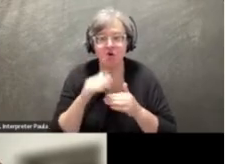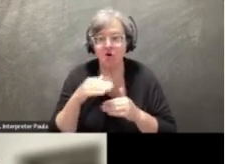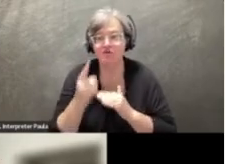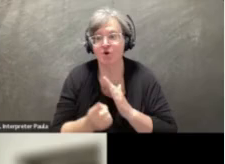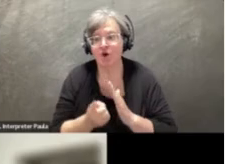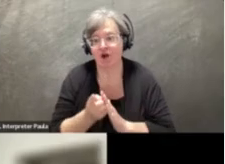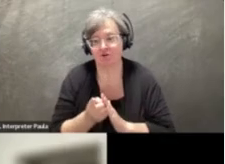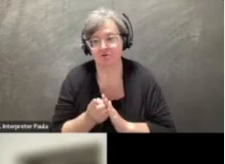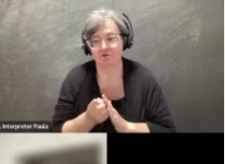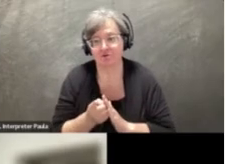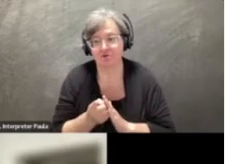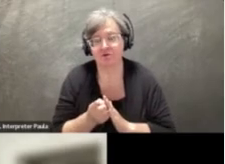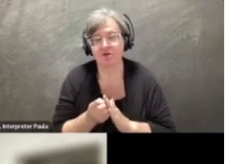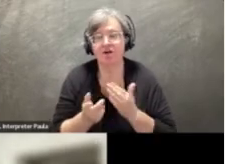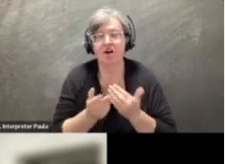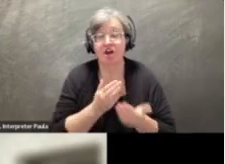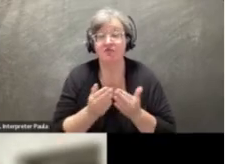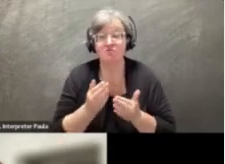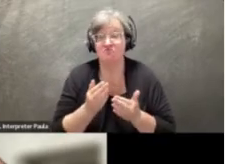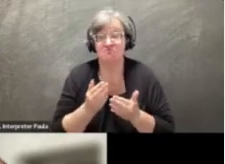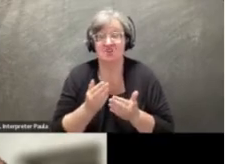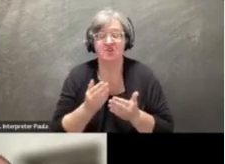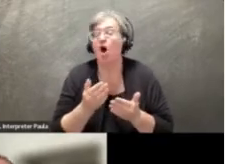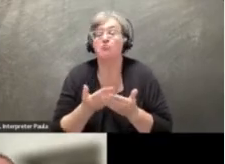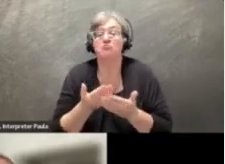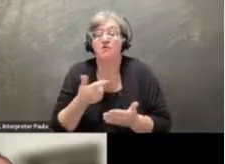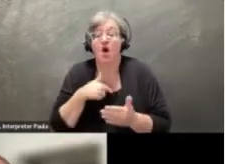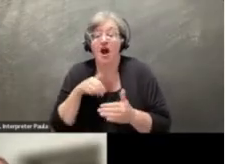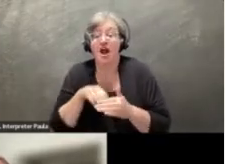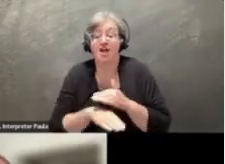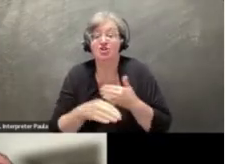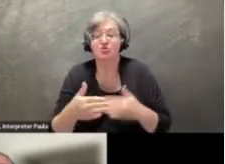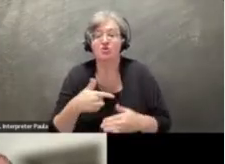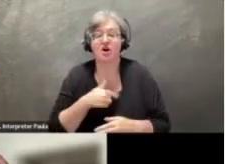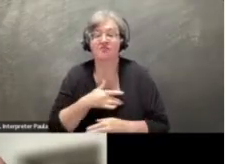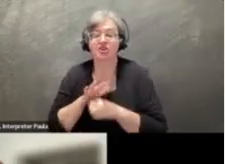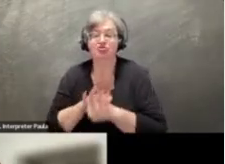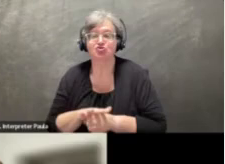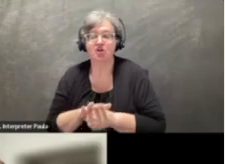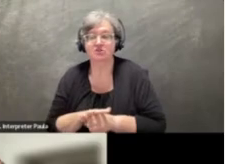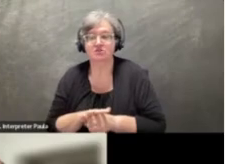before I was in that room, I was stressed because I remember the